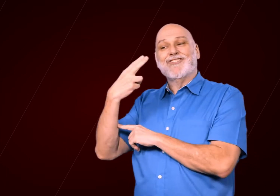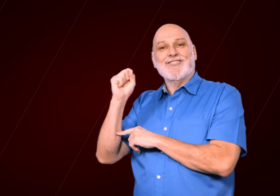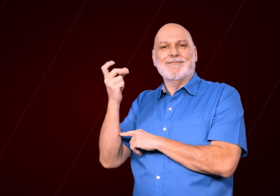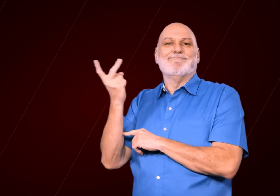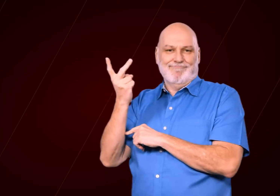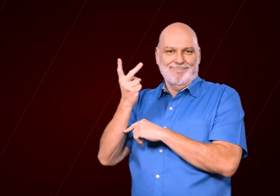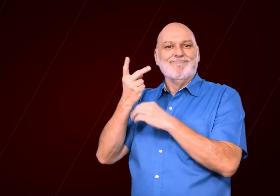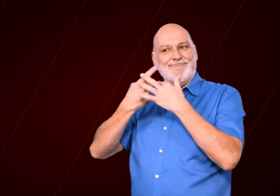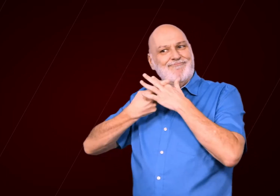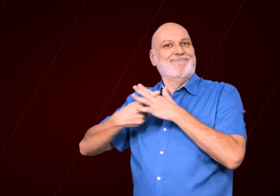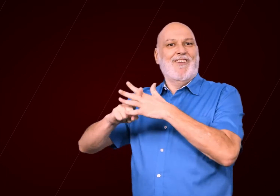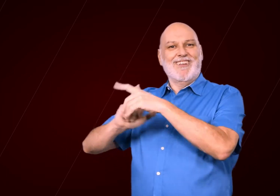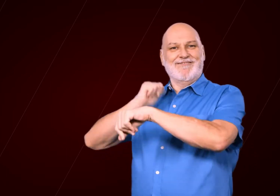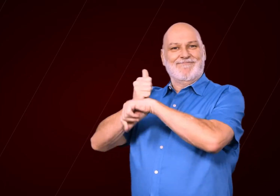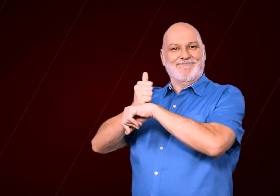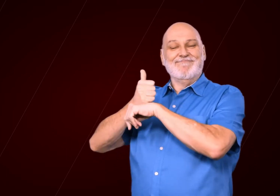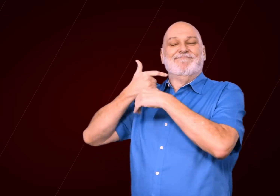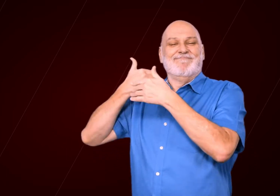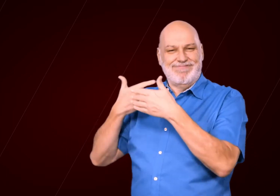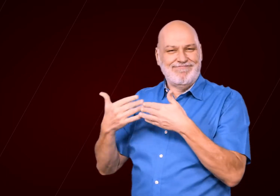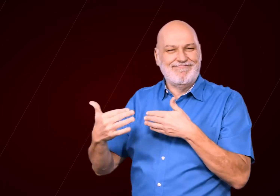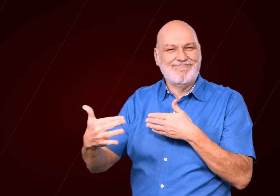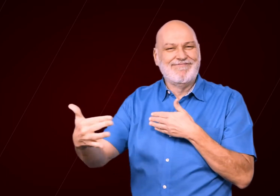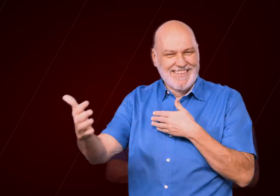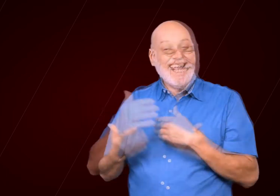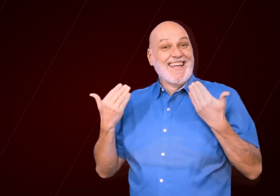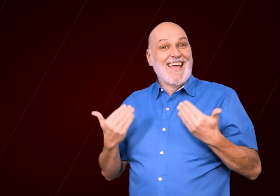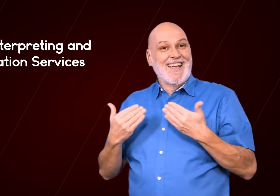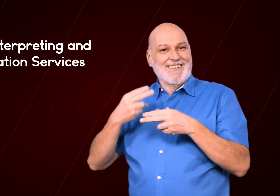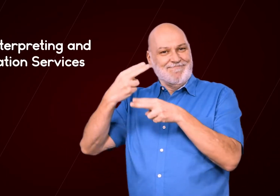but it all started with OAD and CHS.”